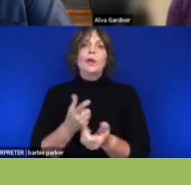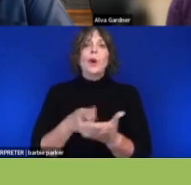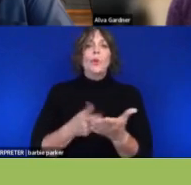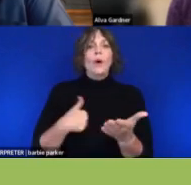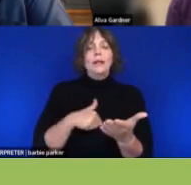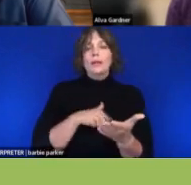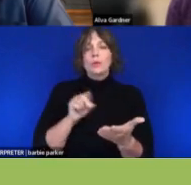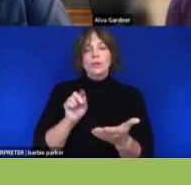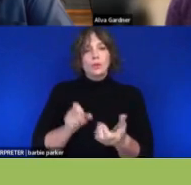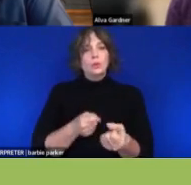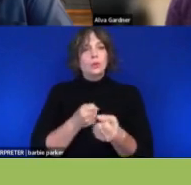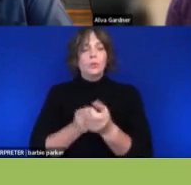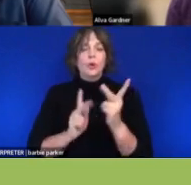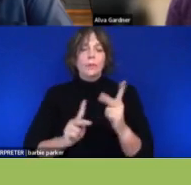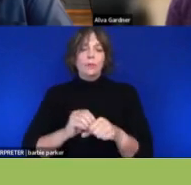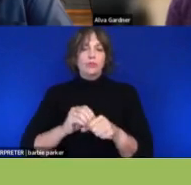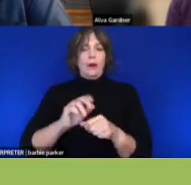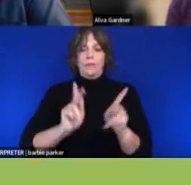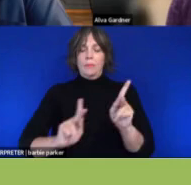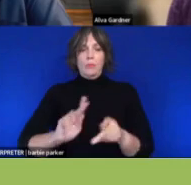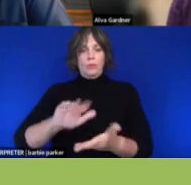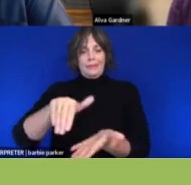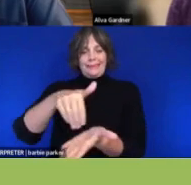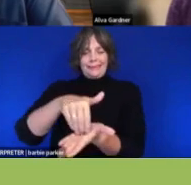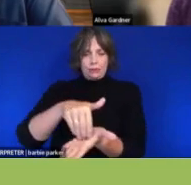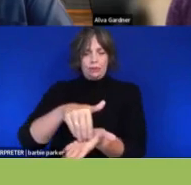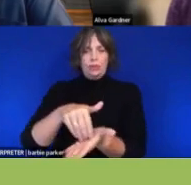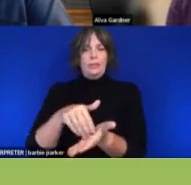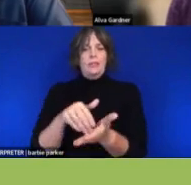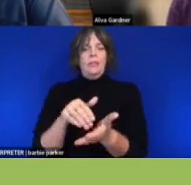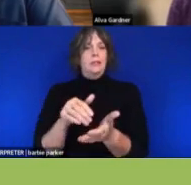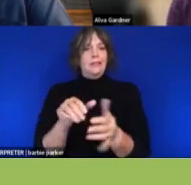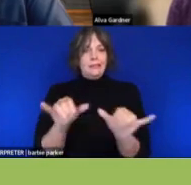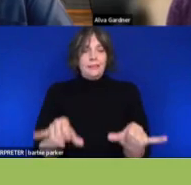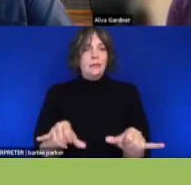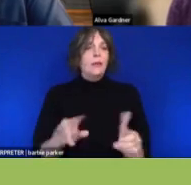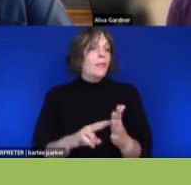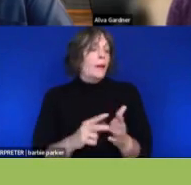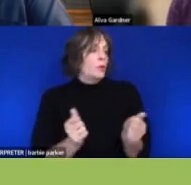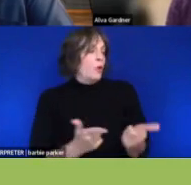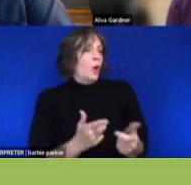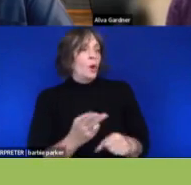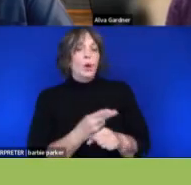have a person-centered system? And that means everyone who's utilizing waiver supports is required to have that